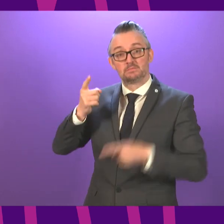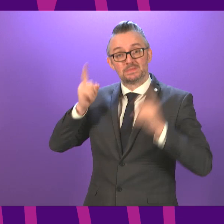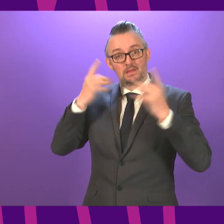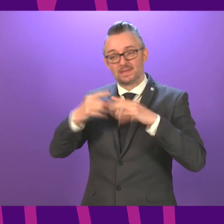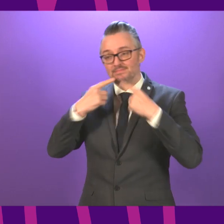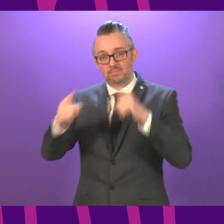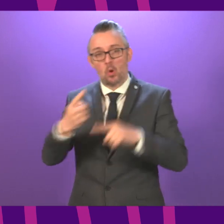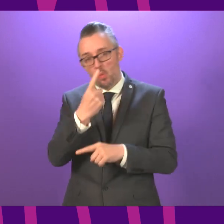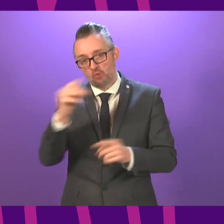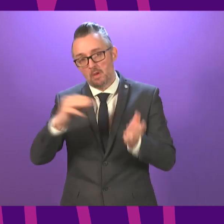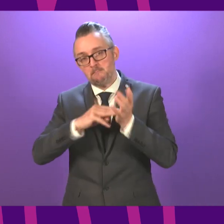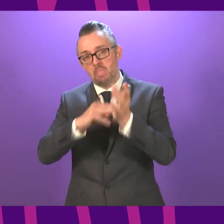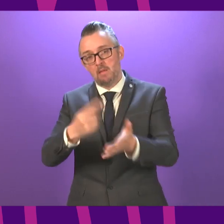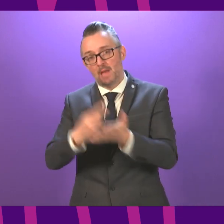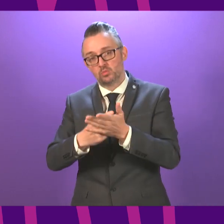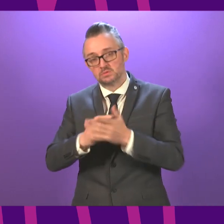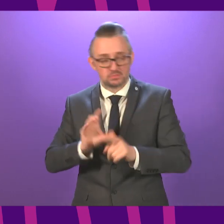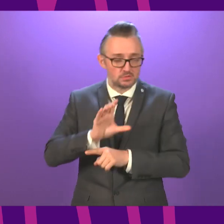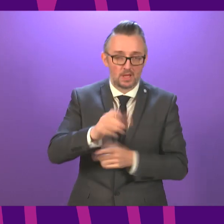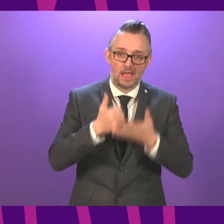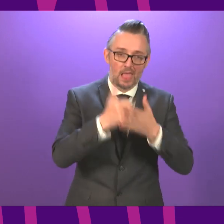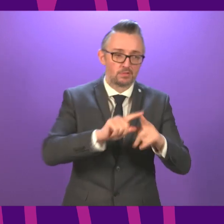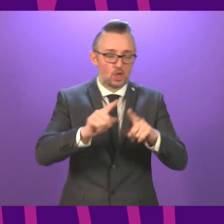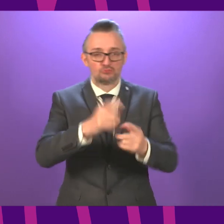communities and the third sector, in order to help those on low incomes, children and people